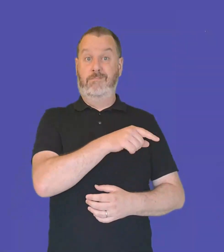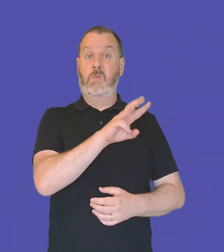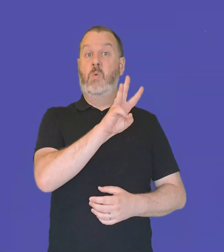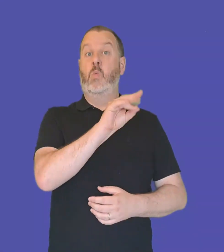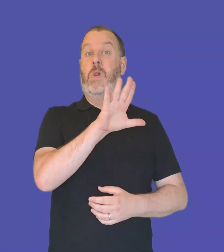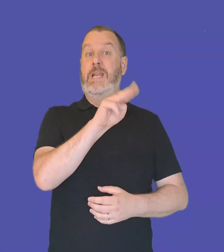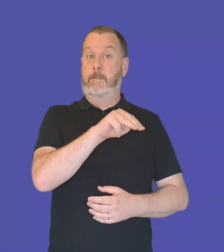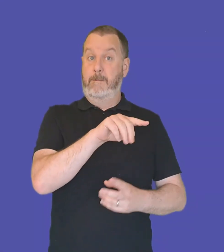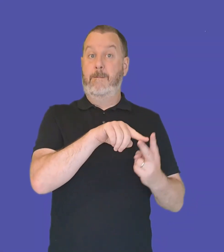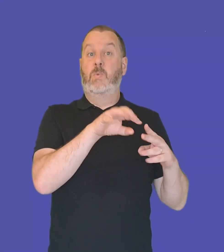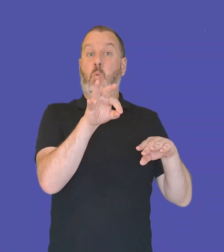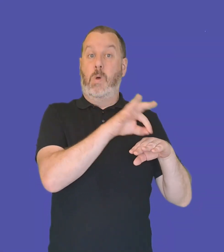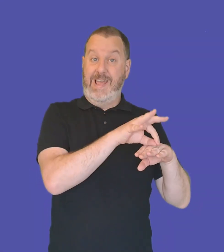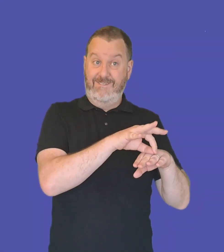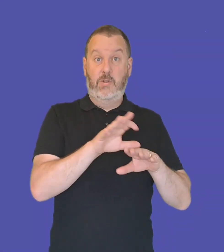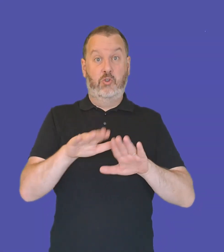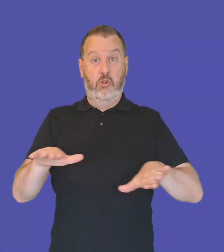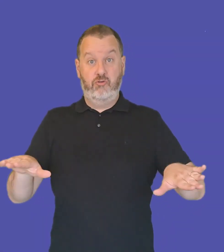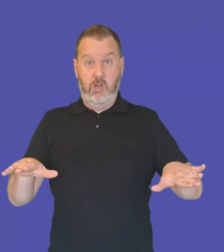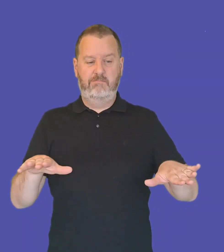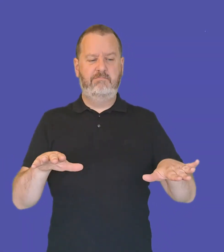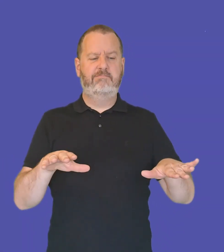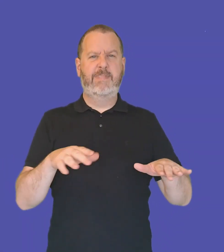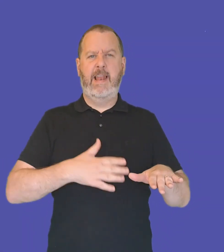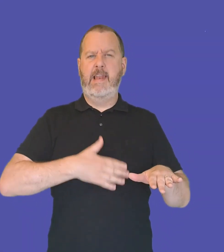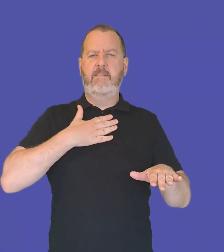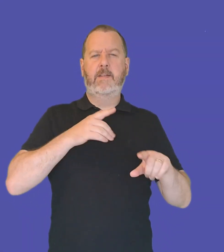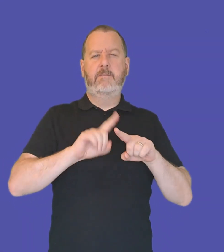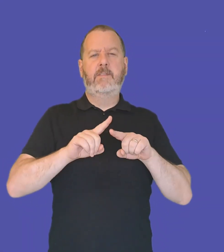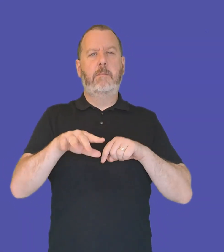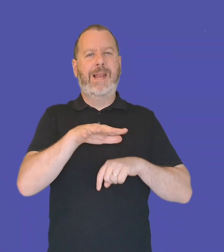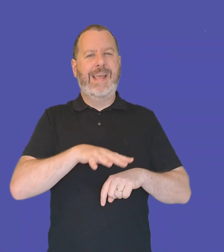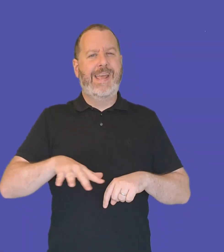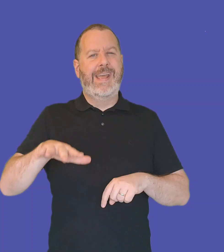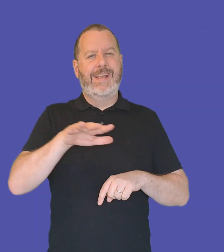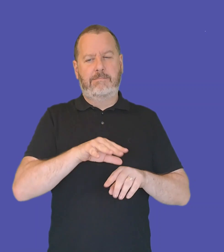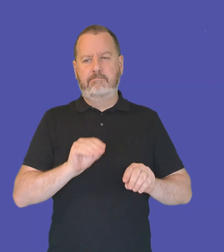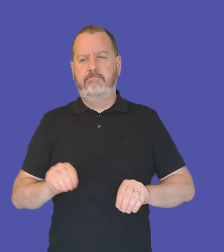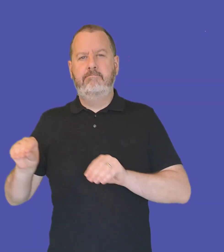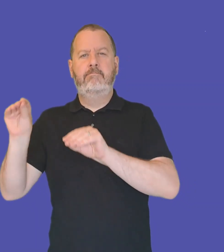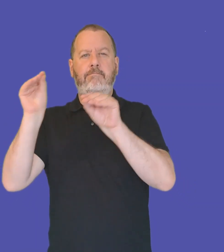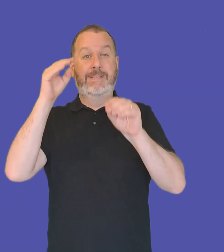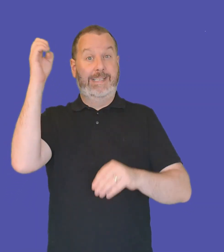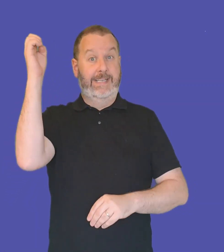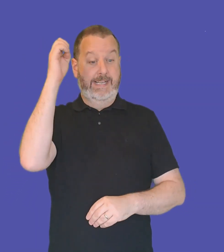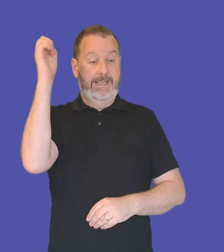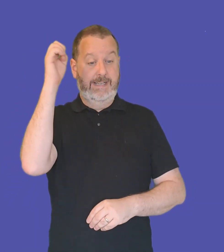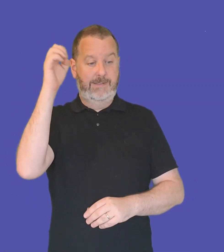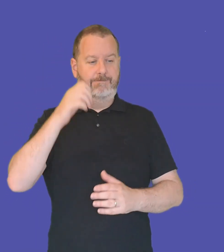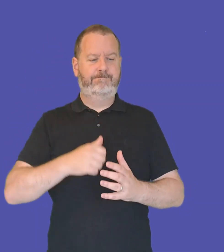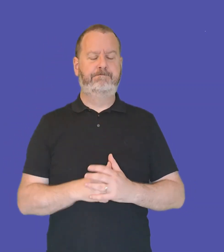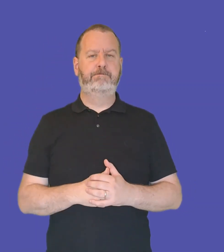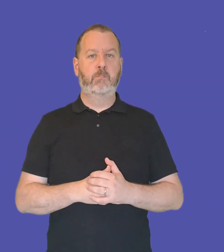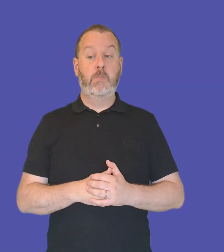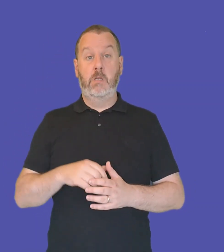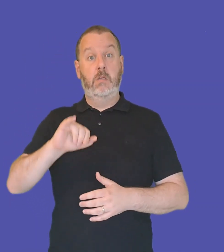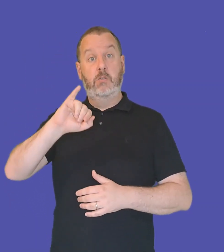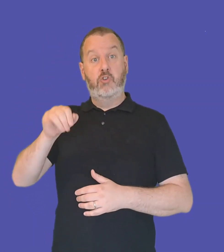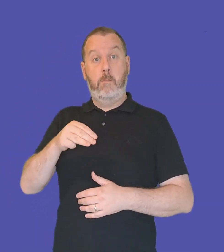The Napier family lived in various places in England through the years,